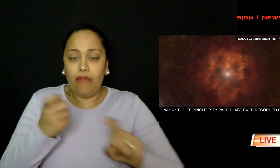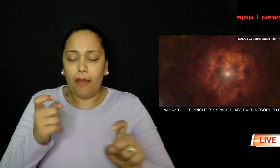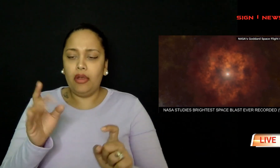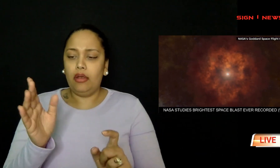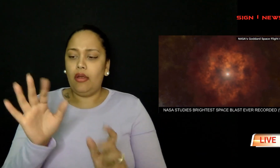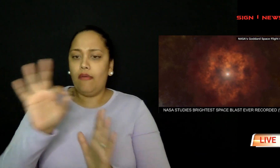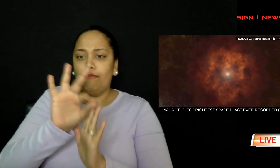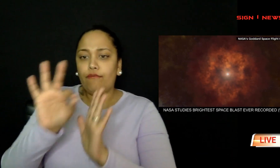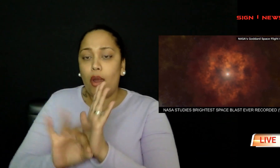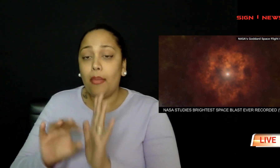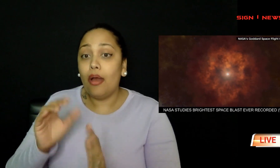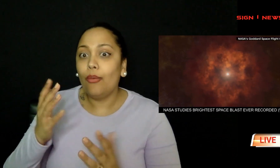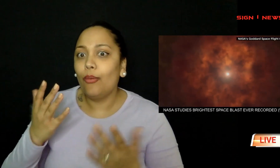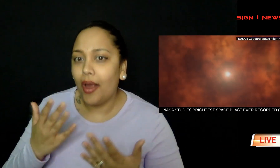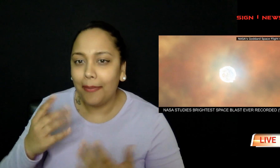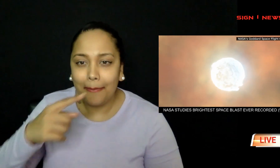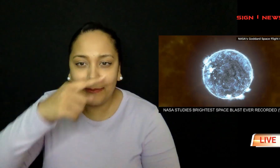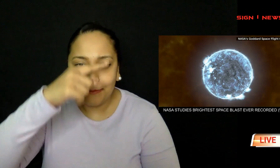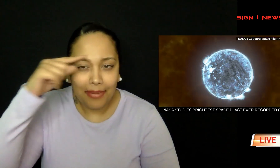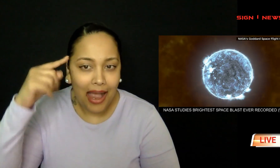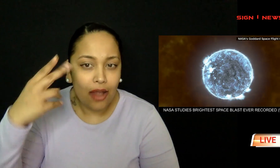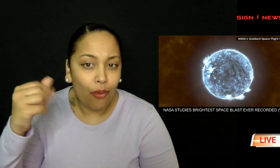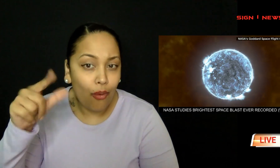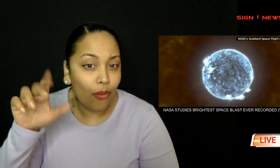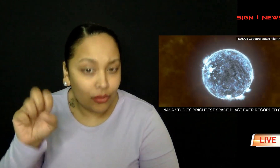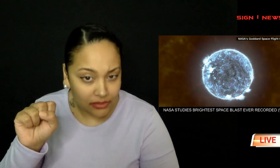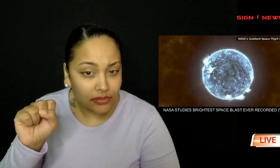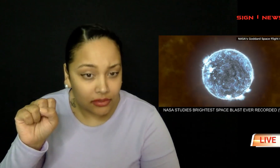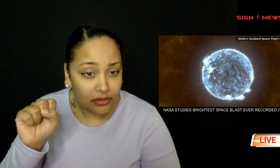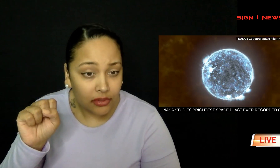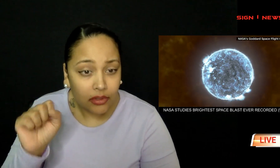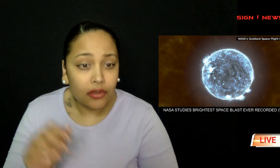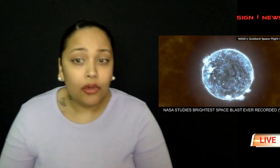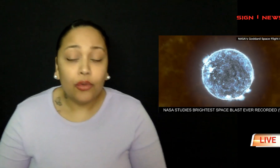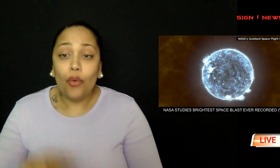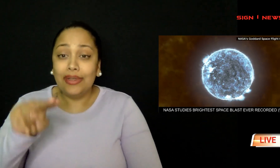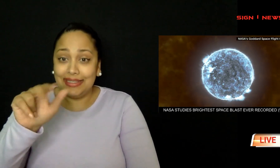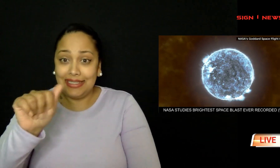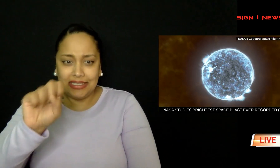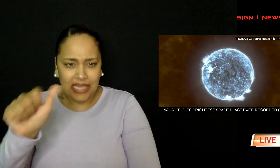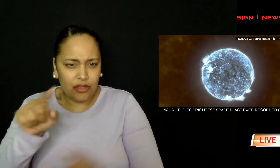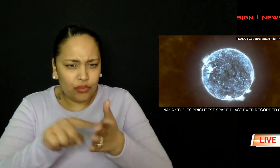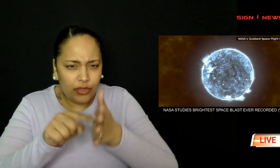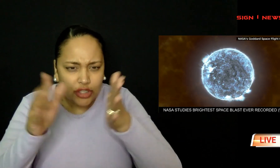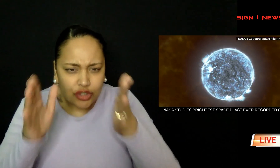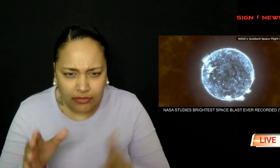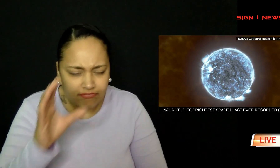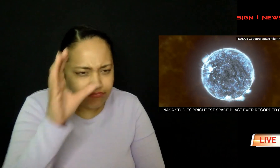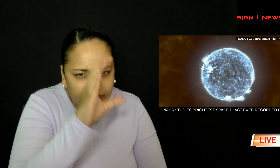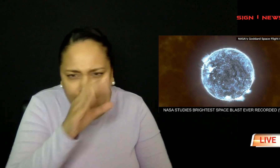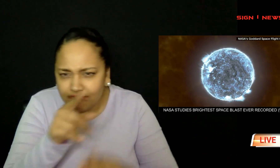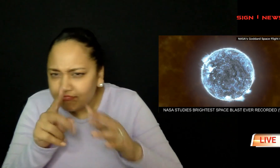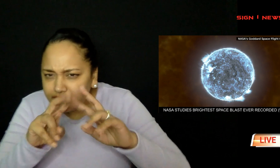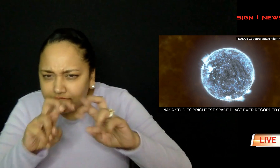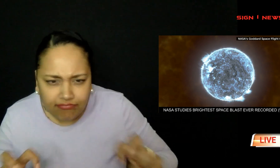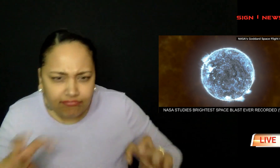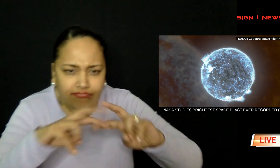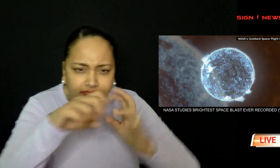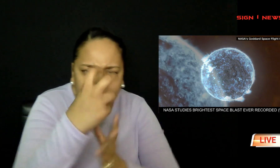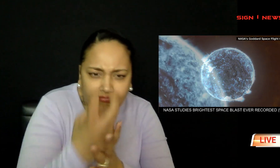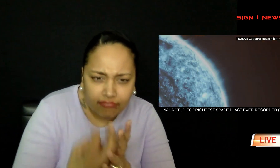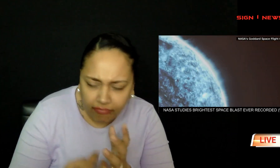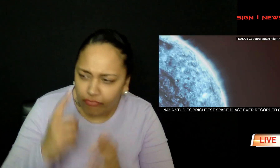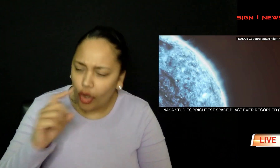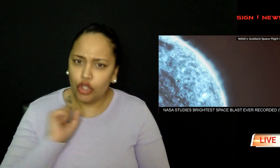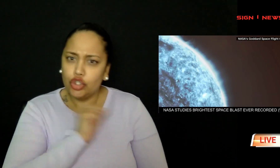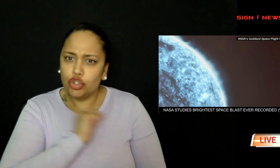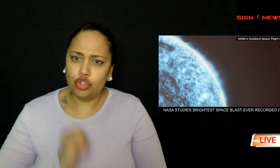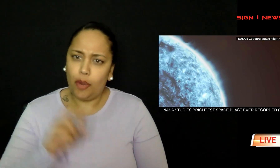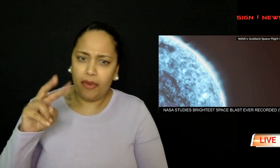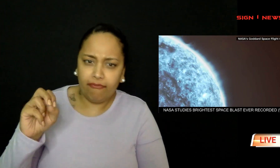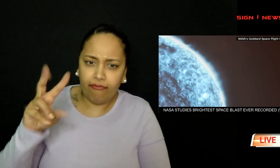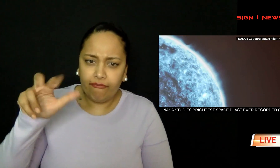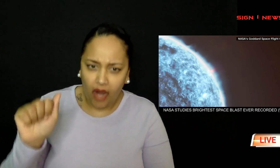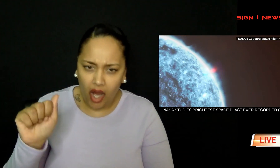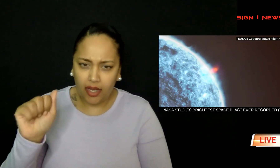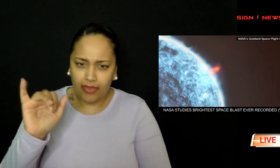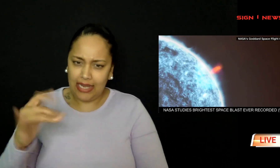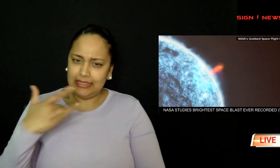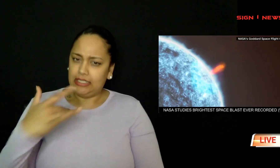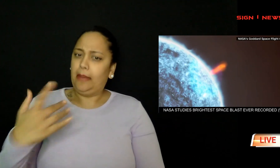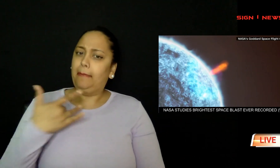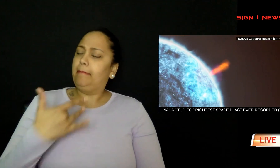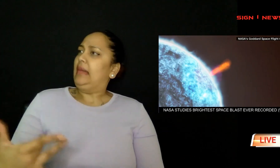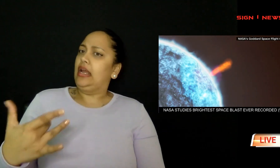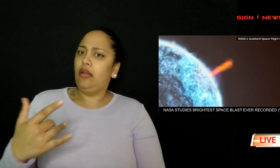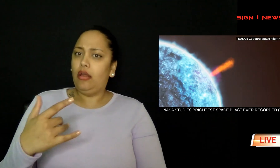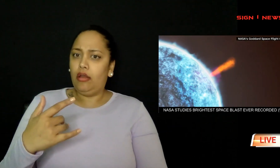the formation of black holes NASA researchers searched for the supernova that usually follows